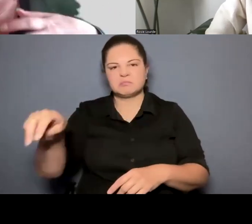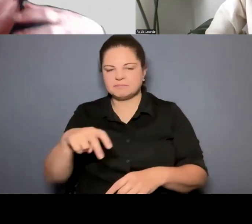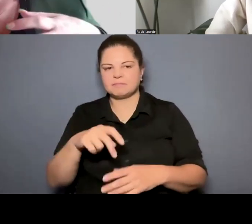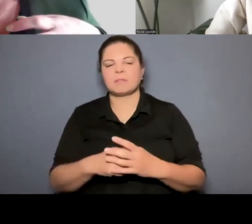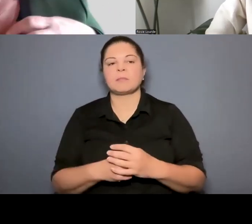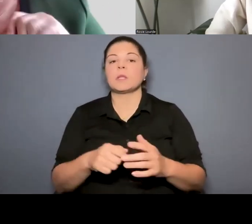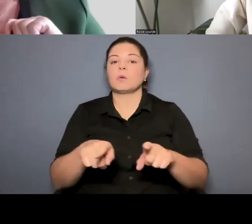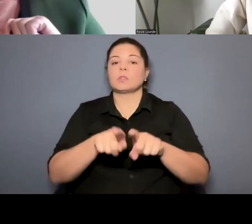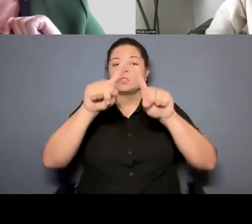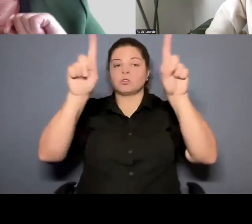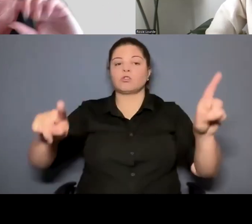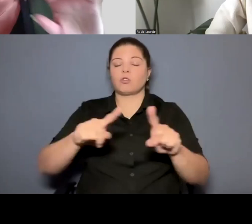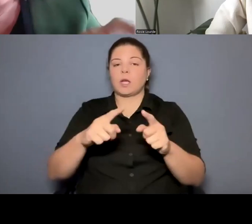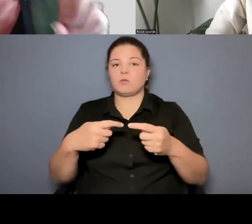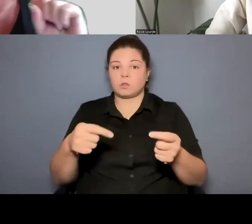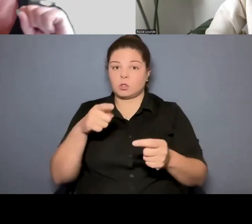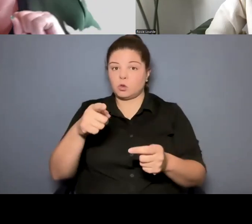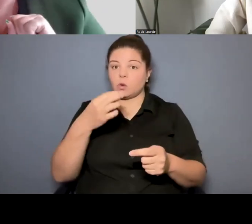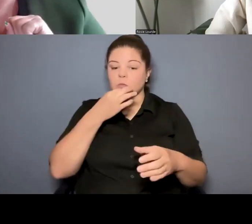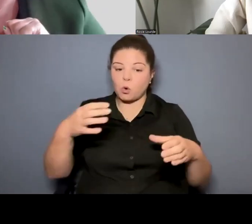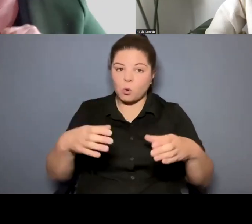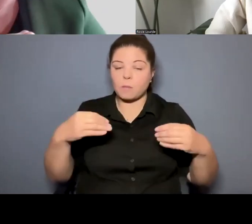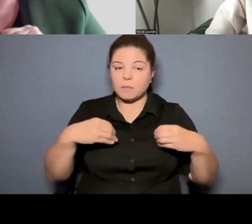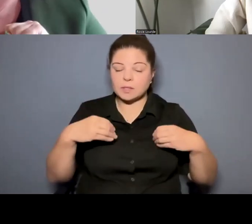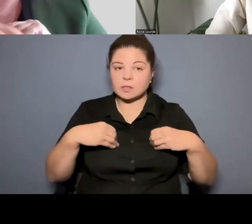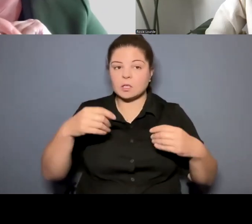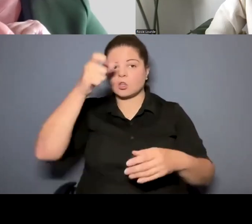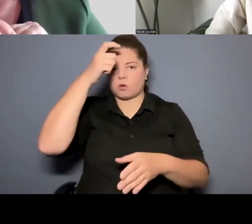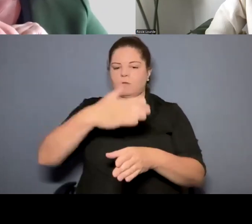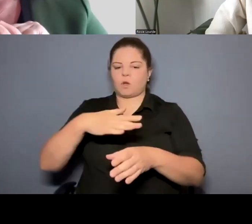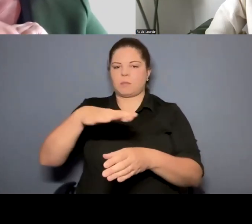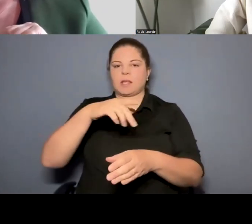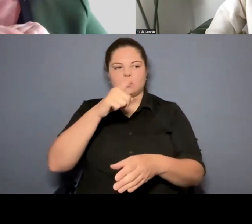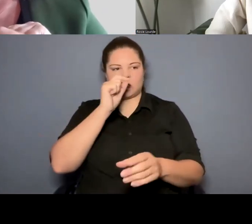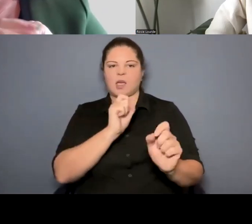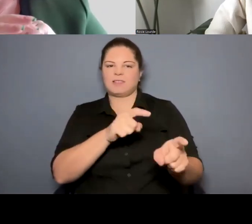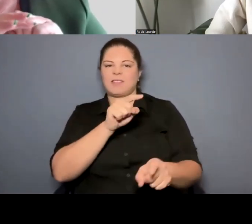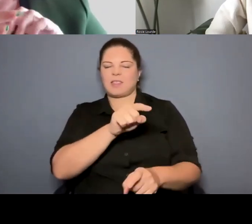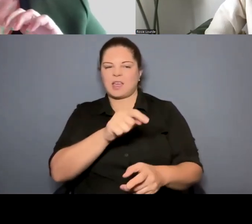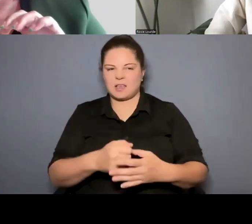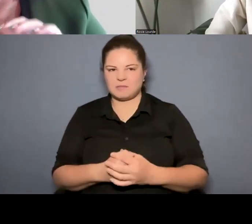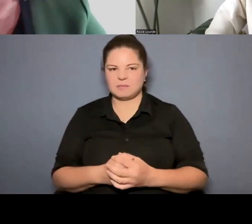are a small business, it just, Creative Workplaces will be a place you can go, you would look at the